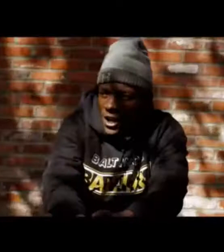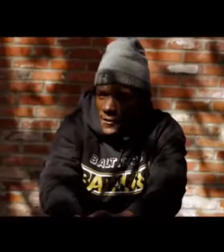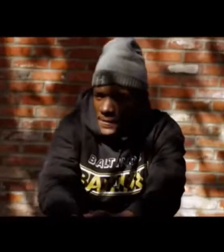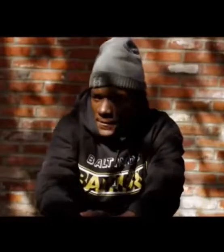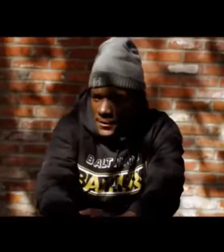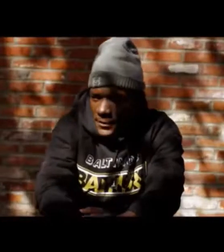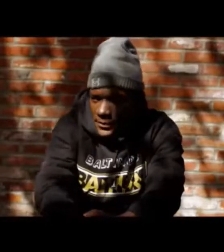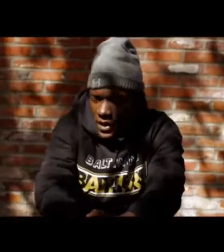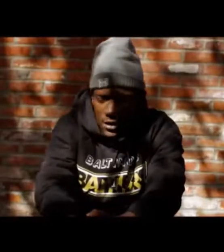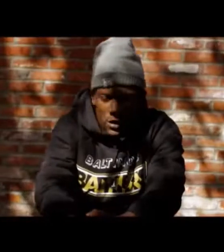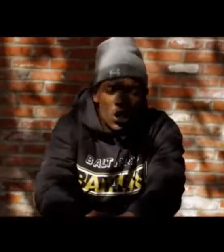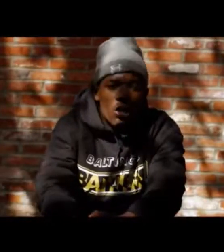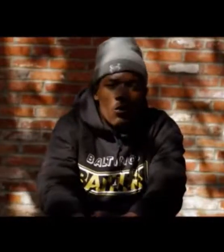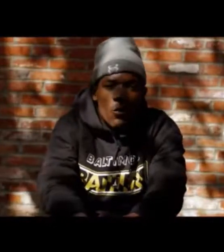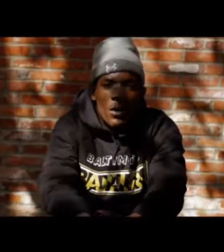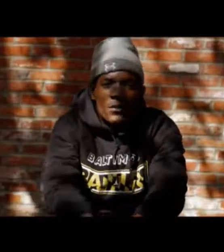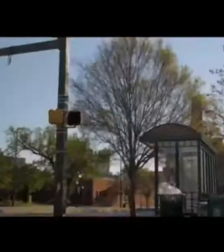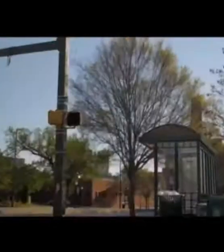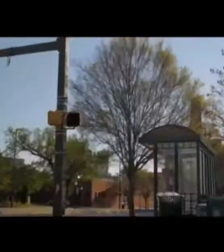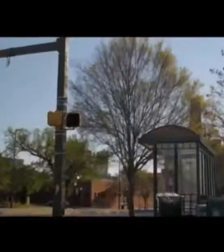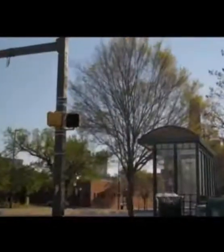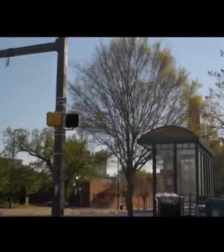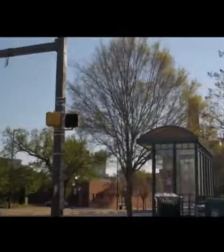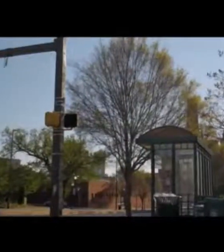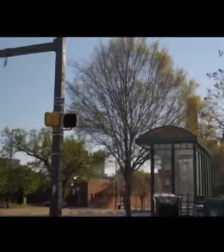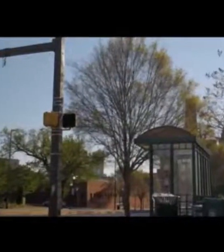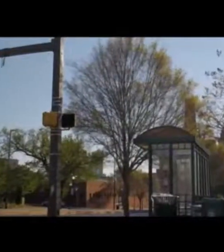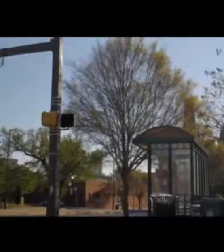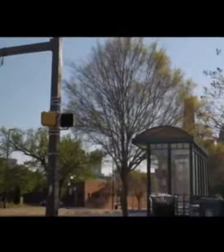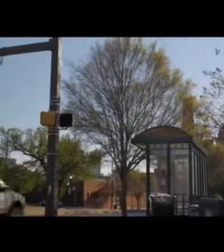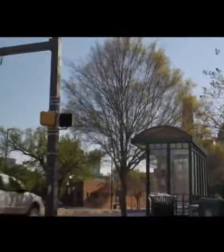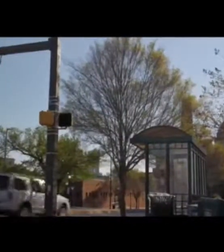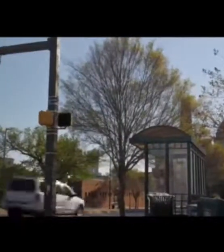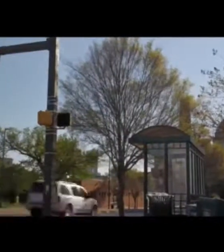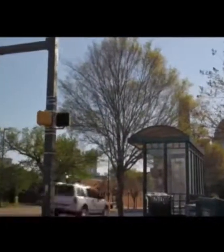from baltimore for real for real i'm over here living right fighting all